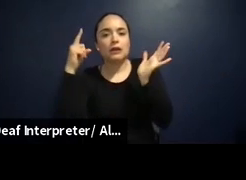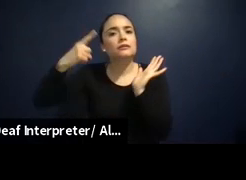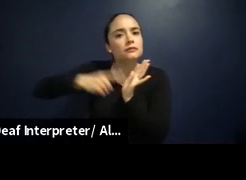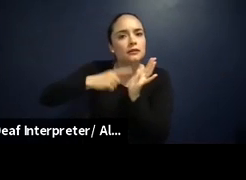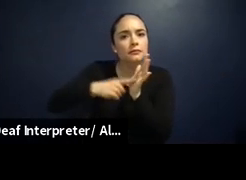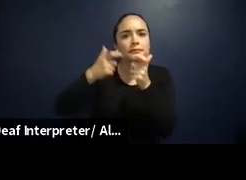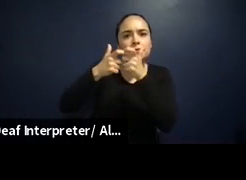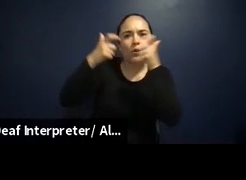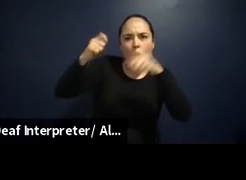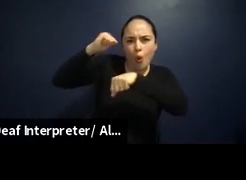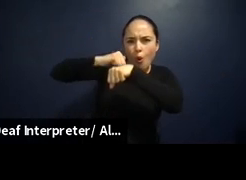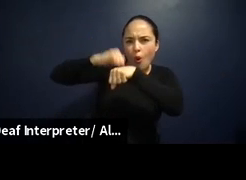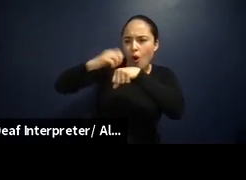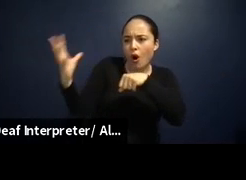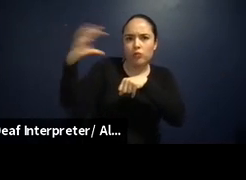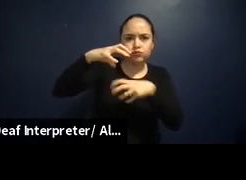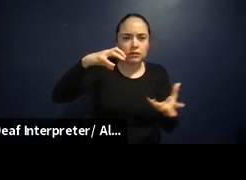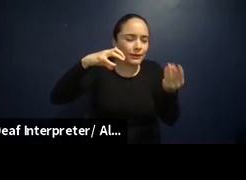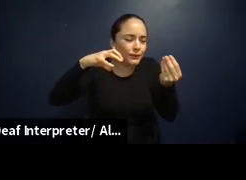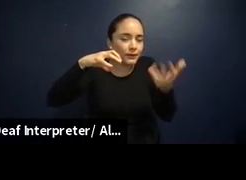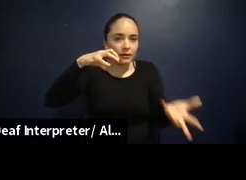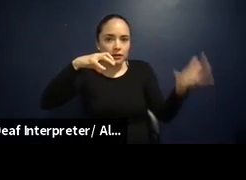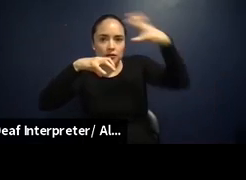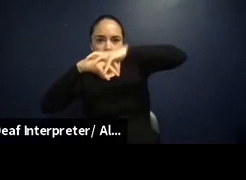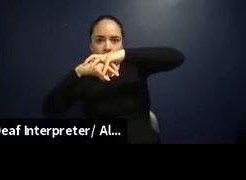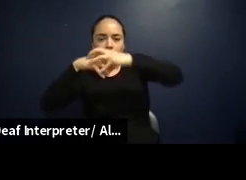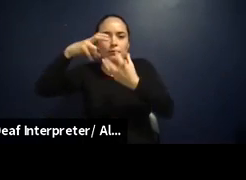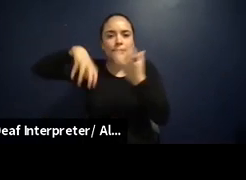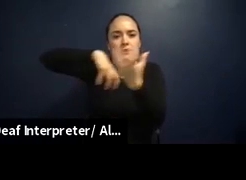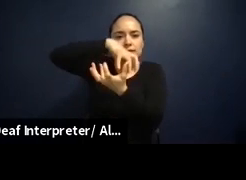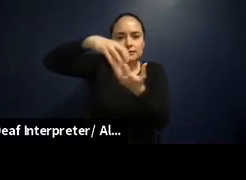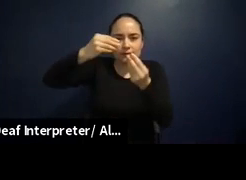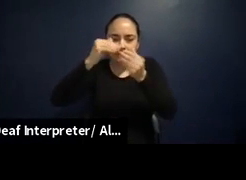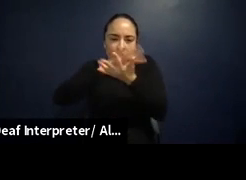into rocks as well. [Sarah]: I like that you mentioned sandstone, because that's the next one that we